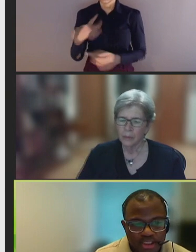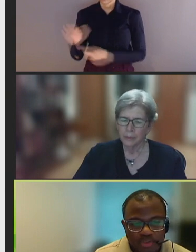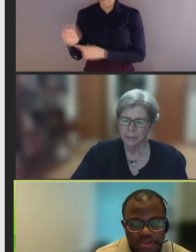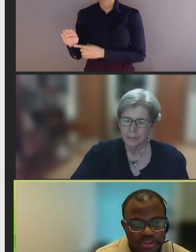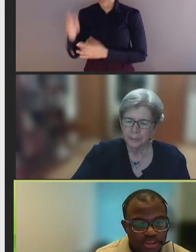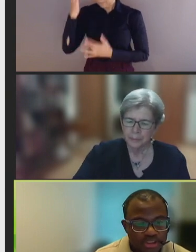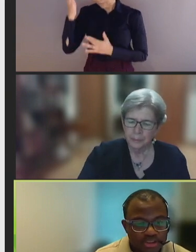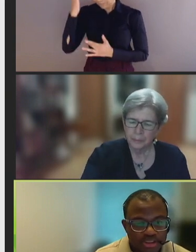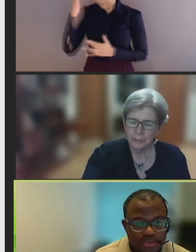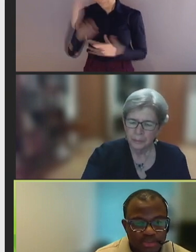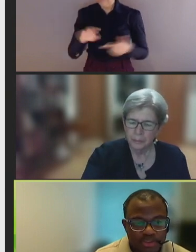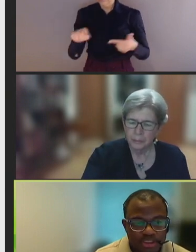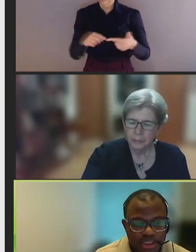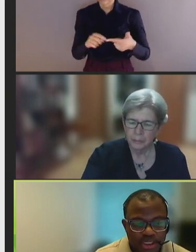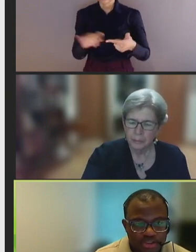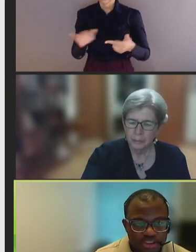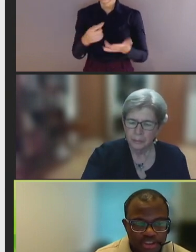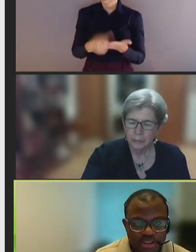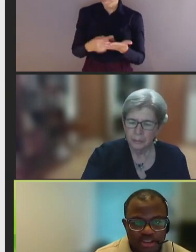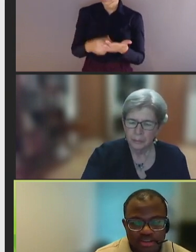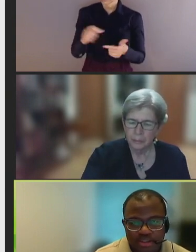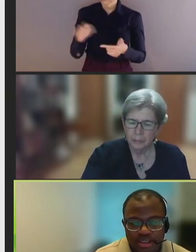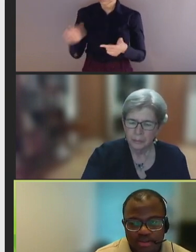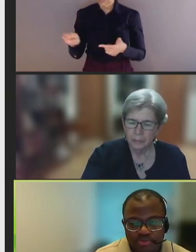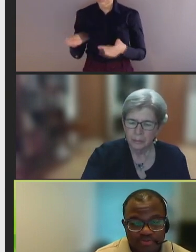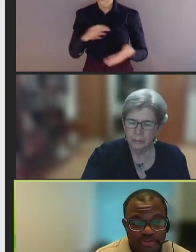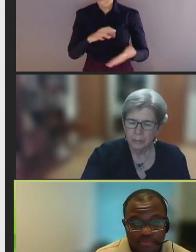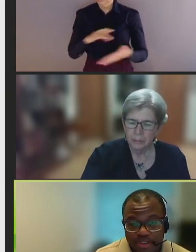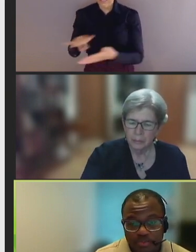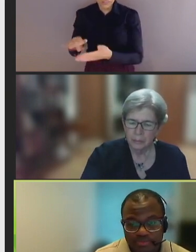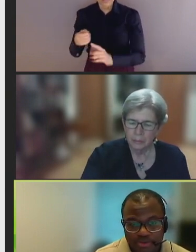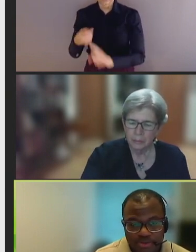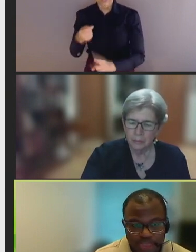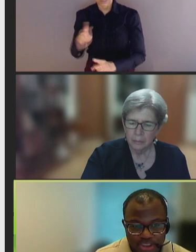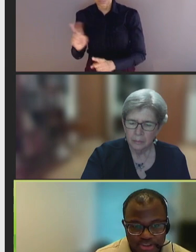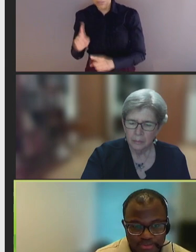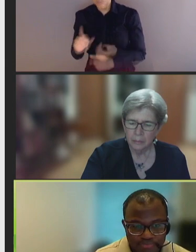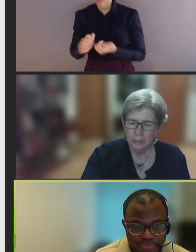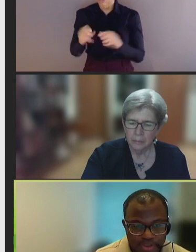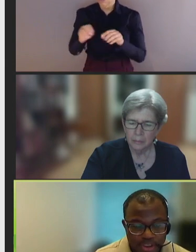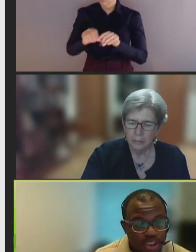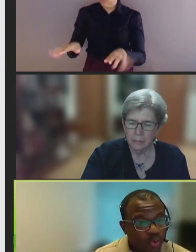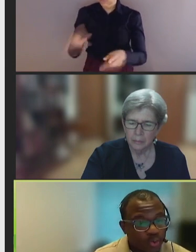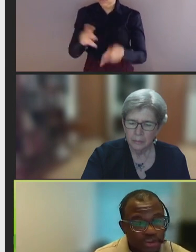wanted to discuss the TB epidemiology to serve as the framework for your discussion. We'll discuss